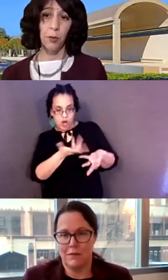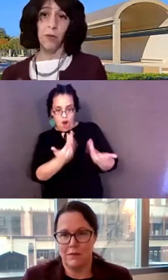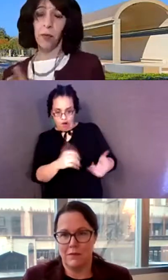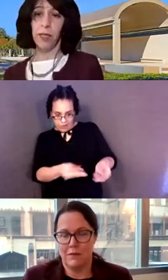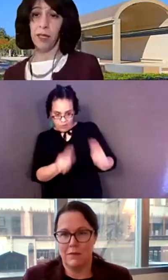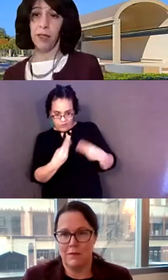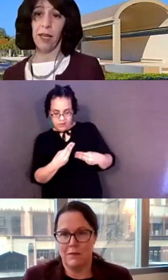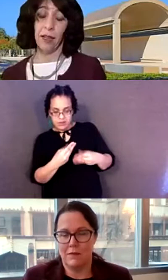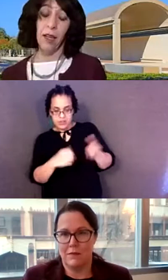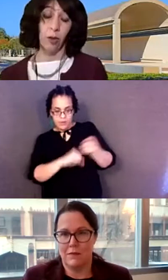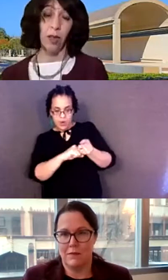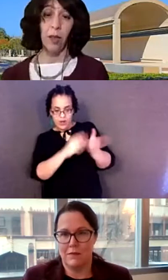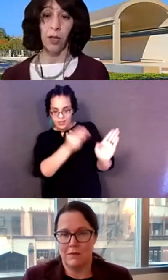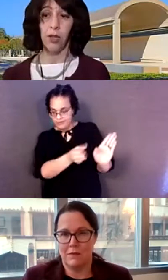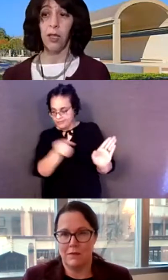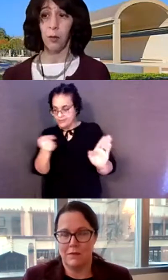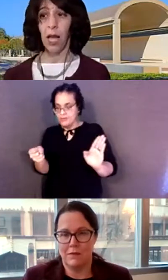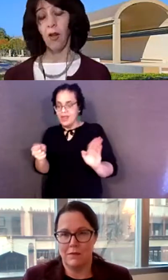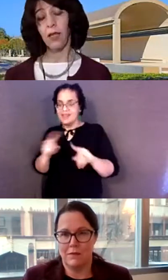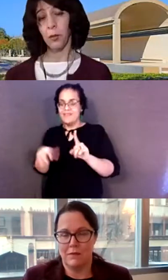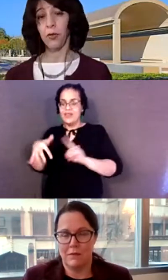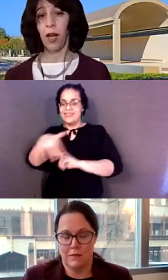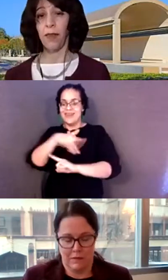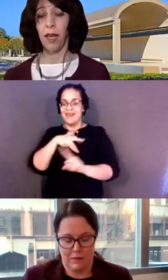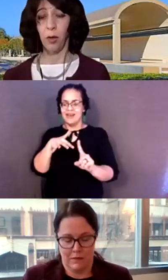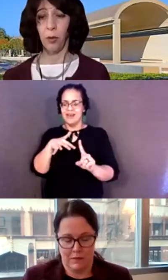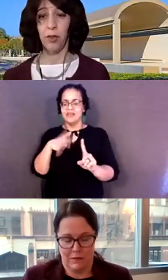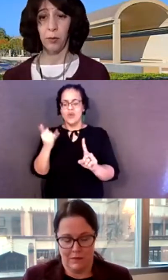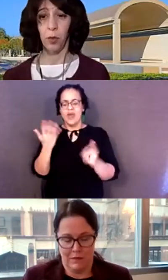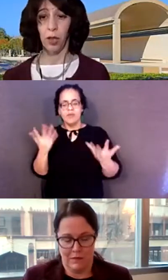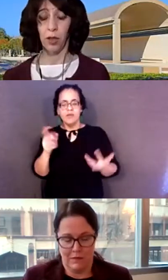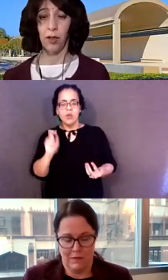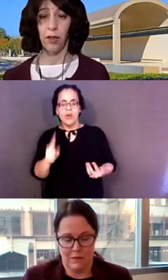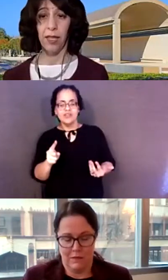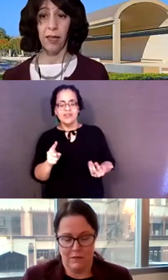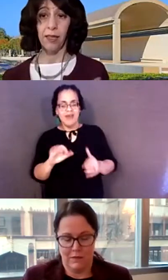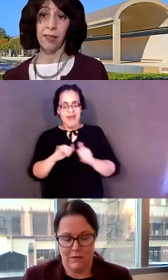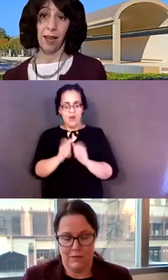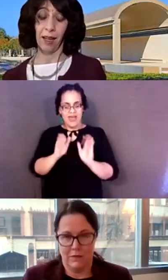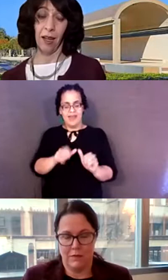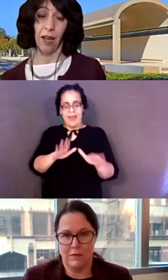into this setting. So then the question is, well, how can they provide the help